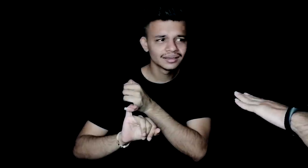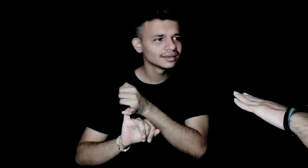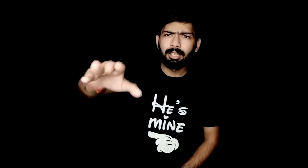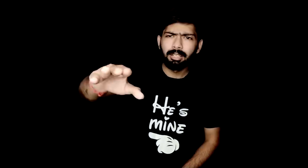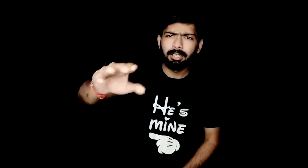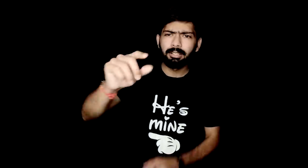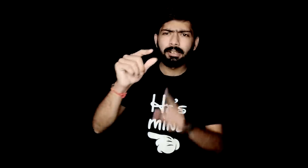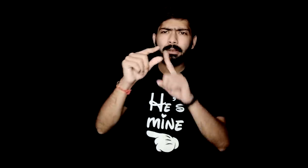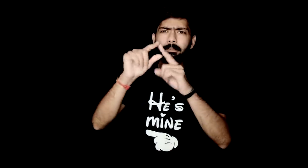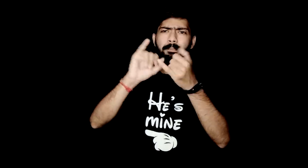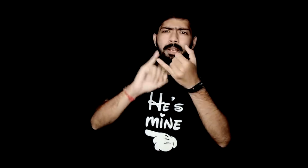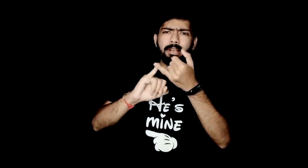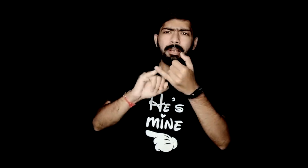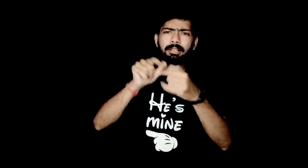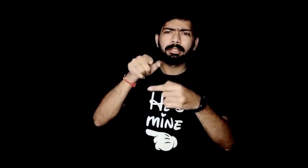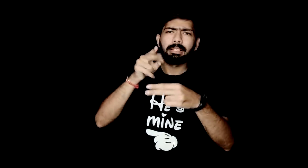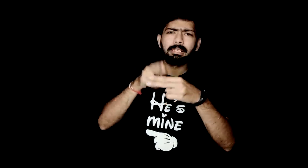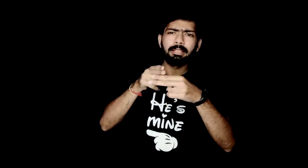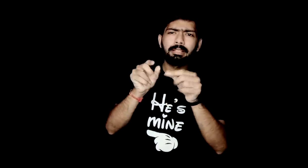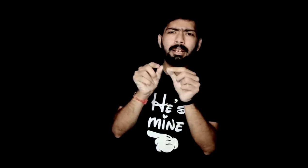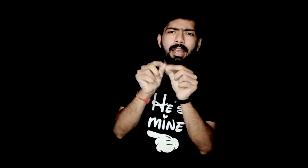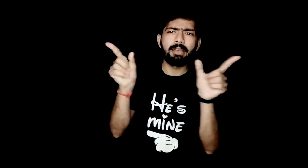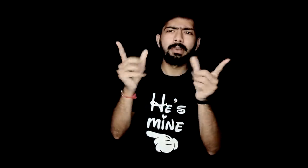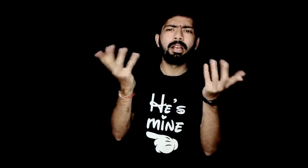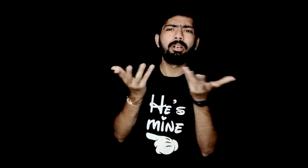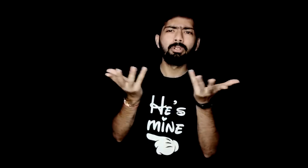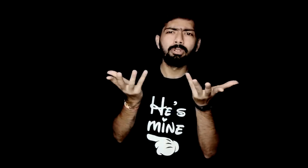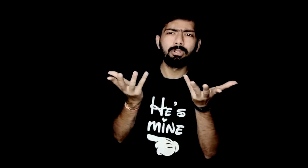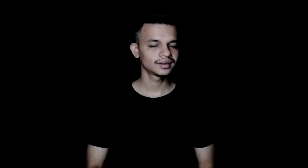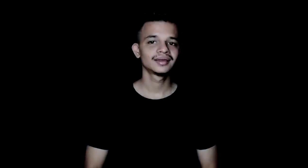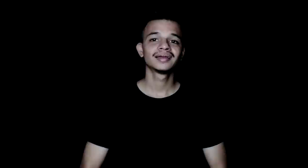Hey, what does it stands for PS?